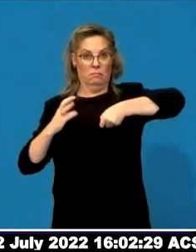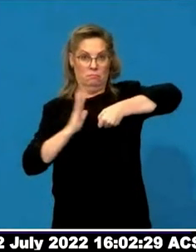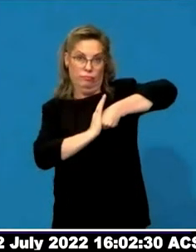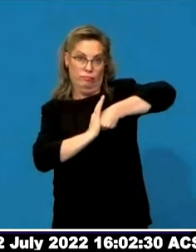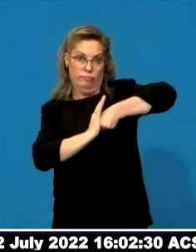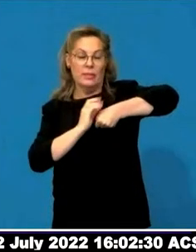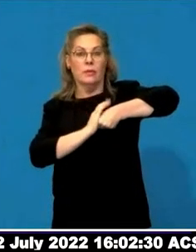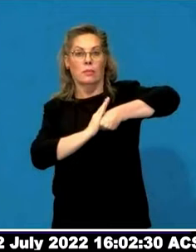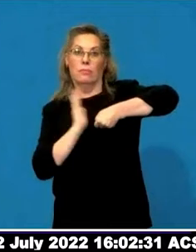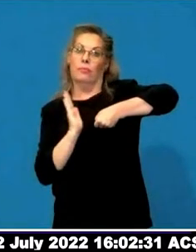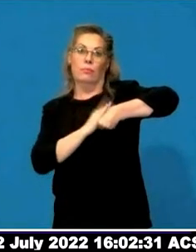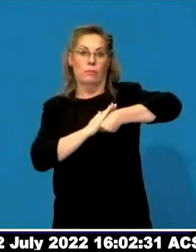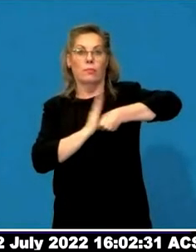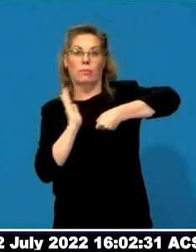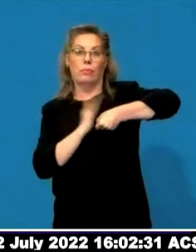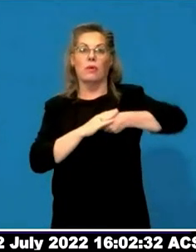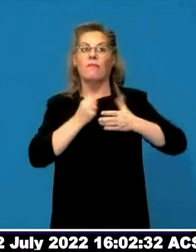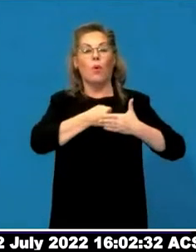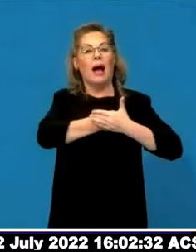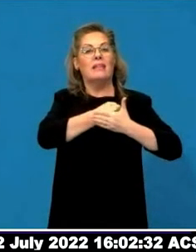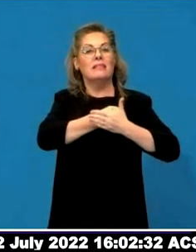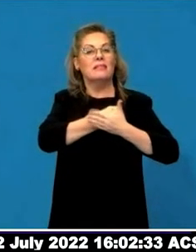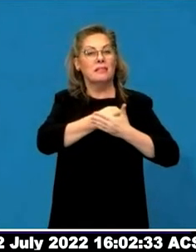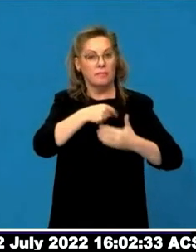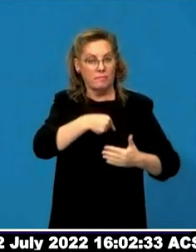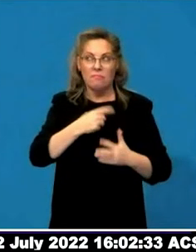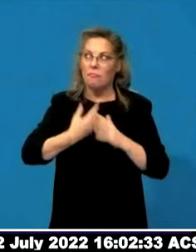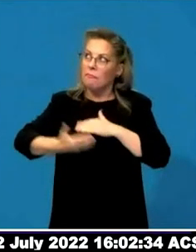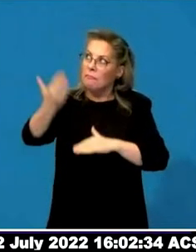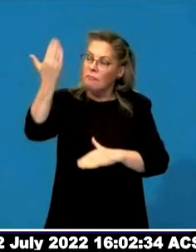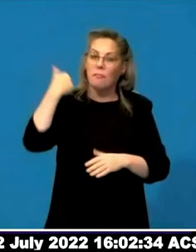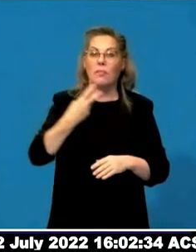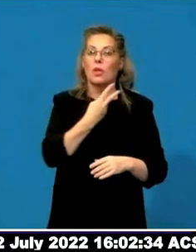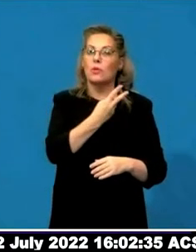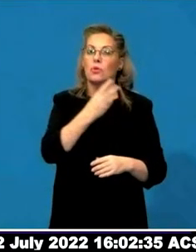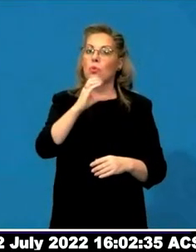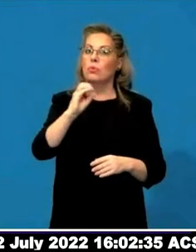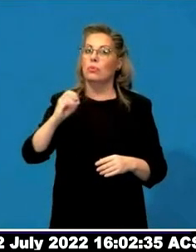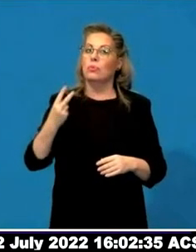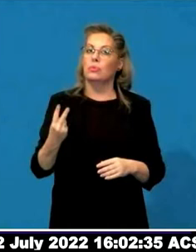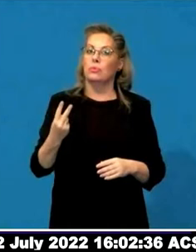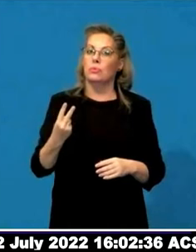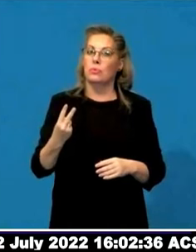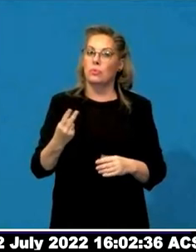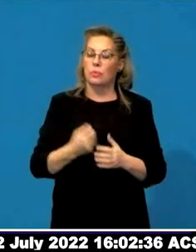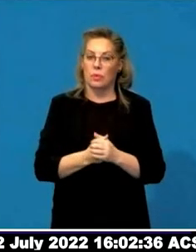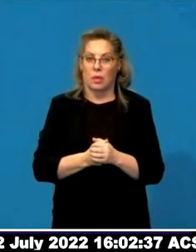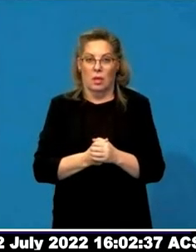Back in 2002. And since then, he's had to take some medication